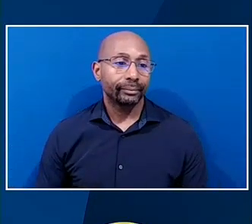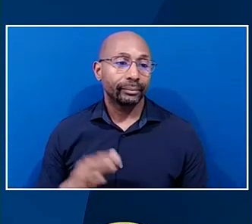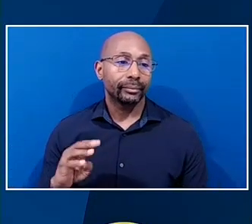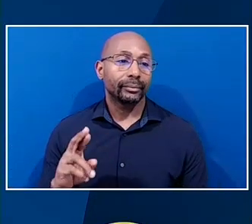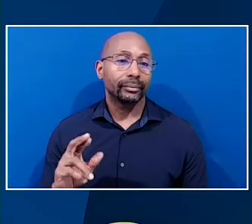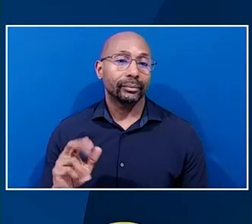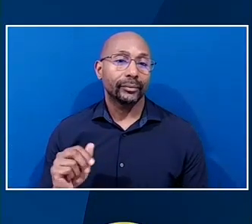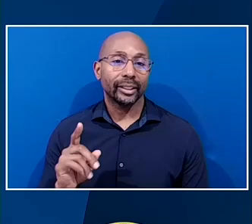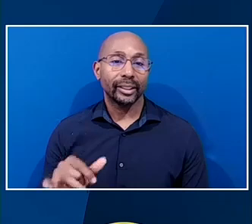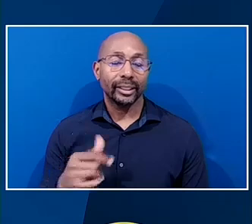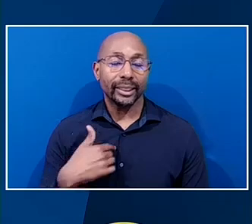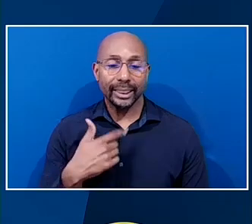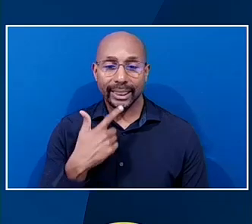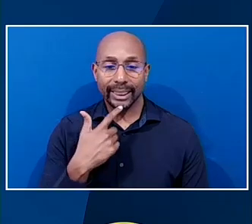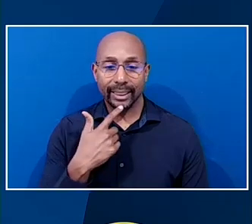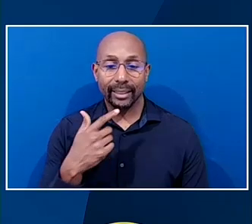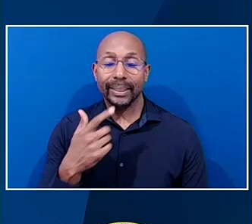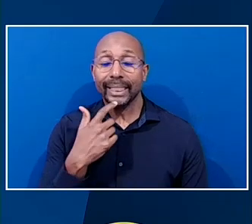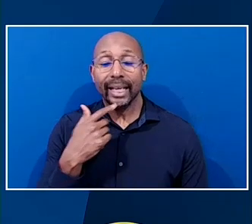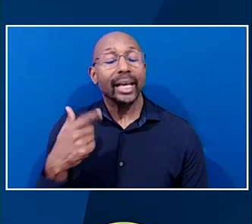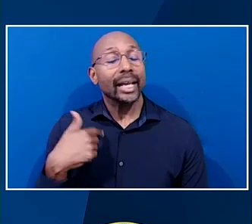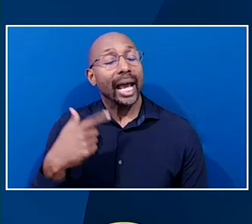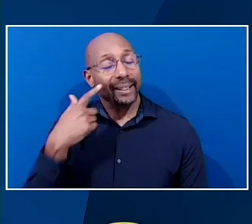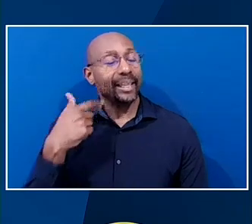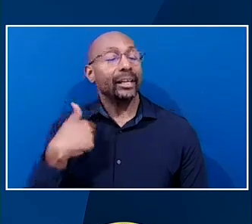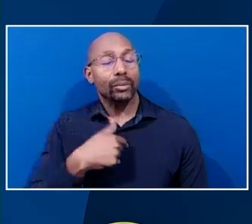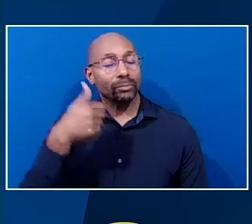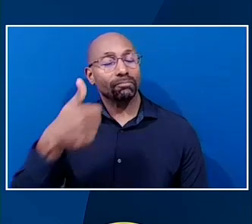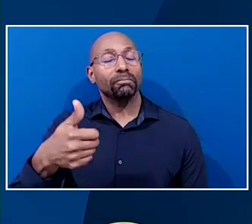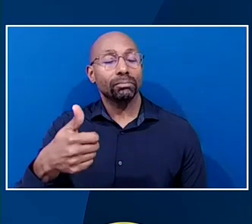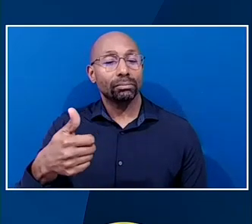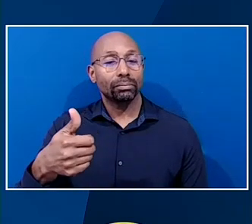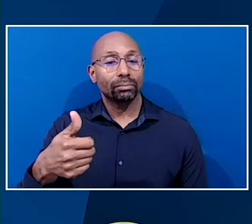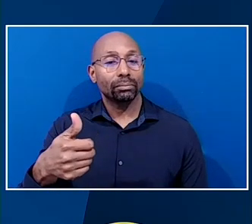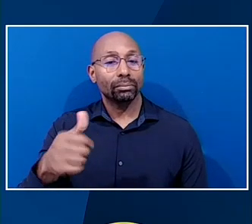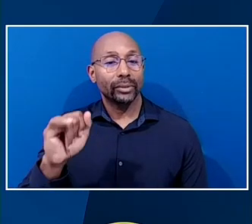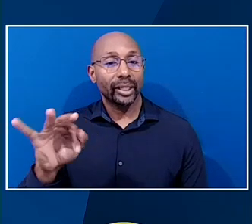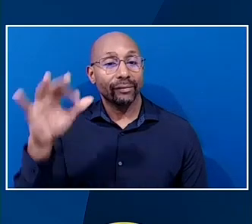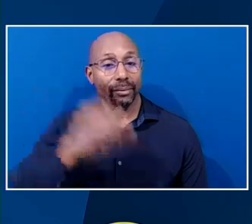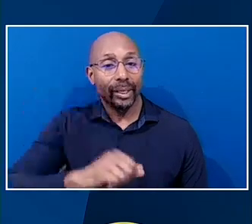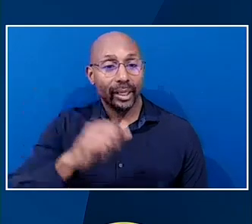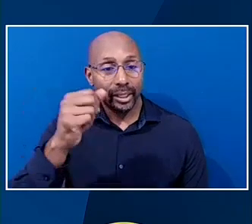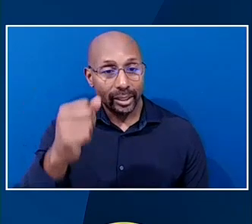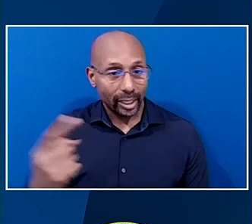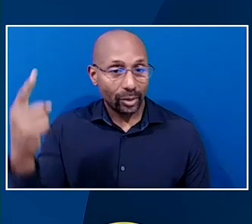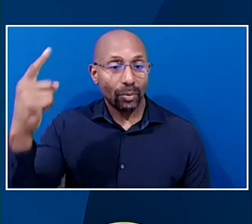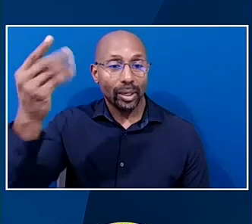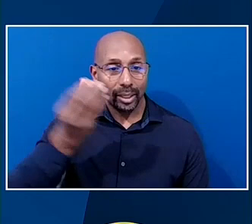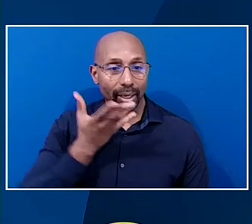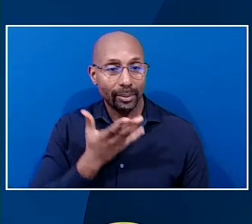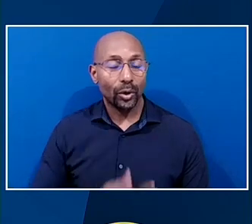Let me know if anyone whose name did not get an invite there's a bunch of folks so I might have missed someone, but I think we are okay.